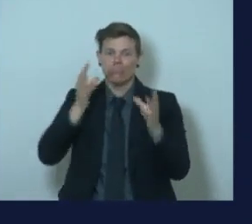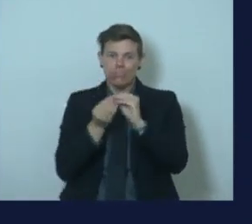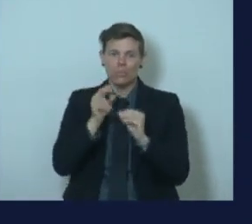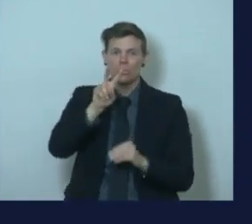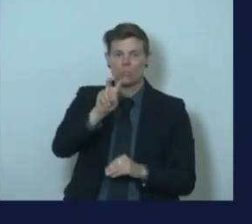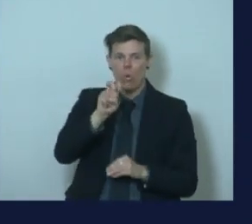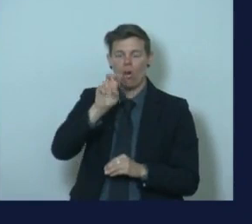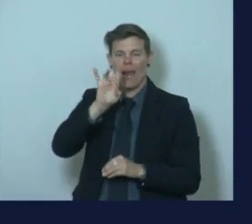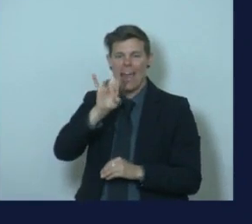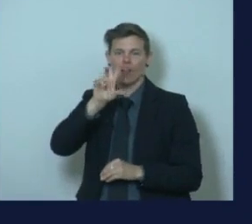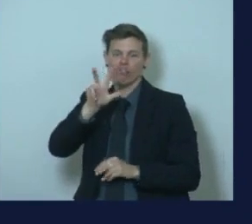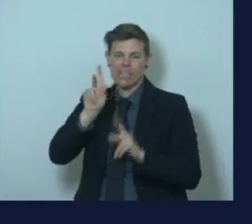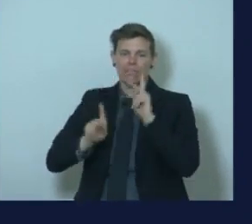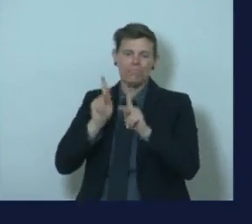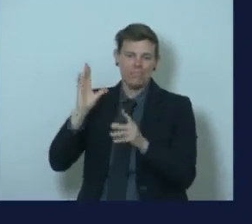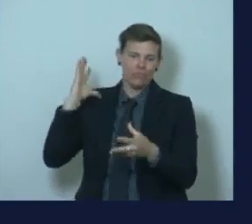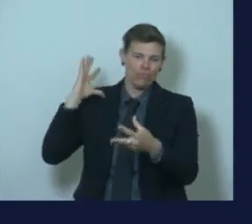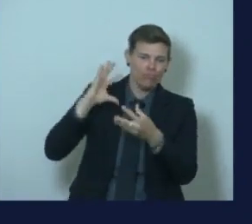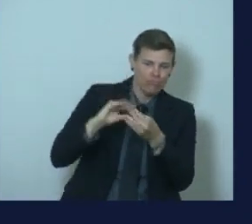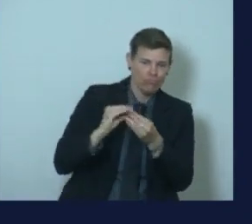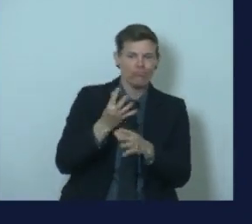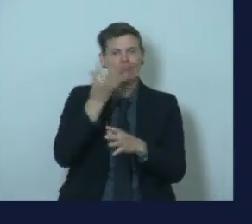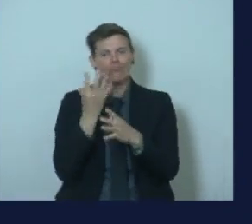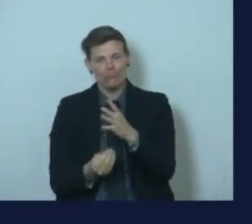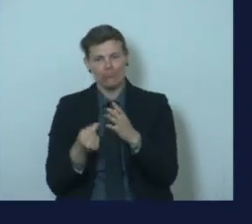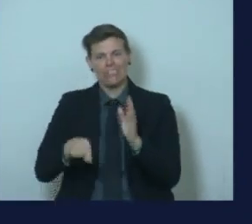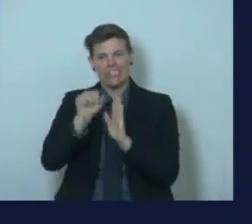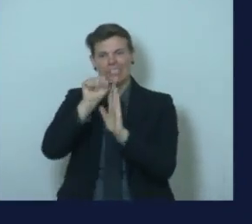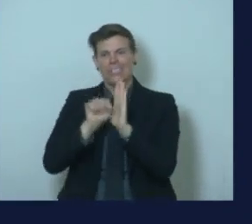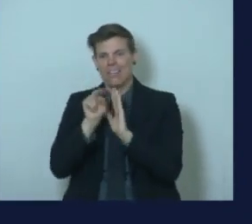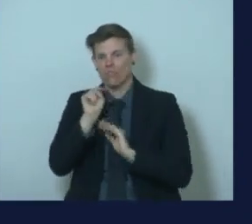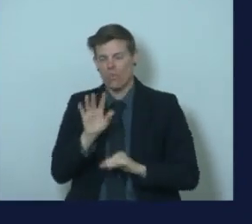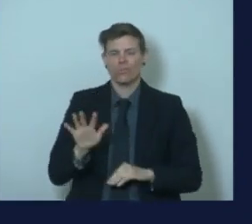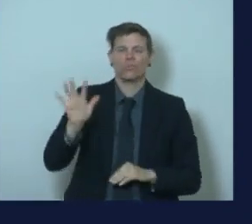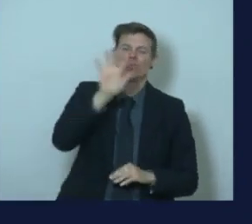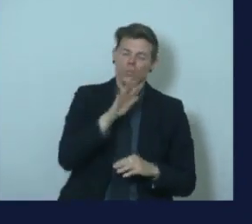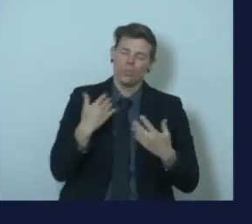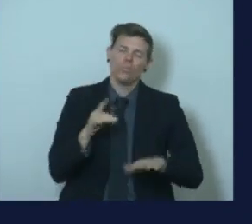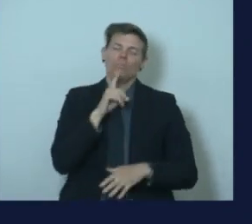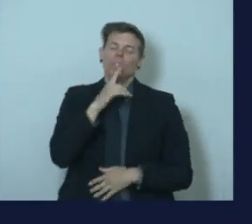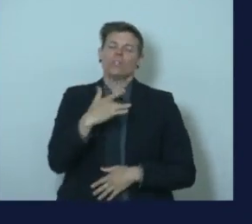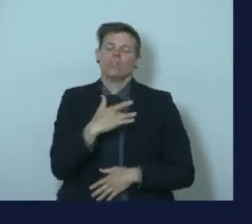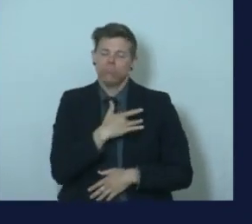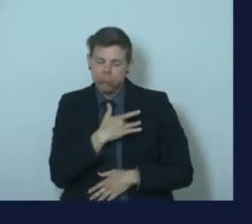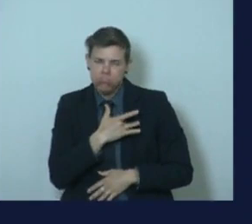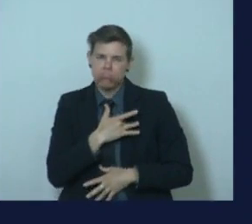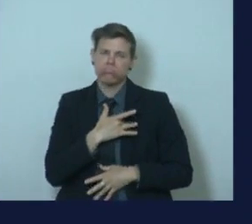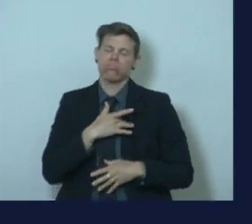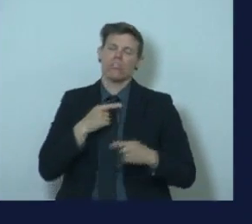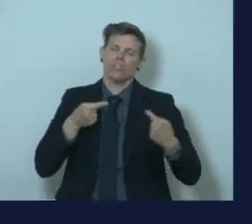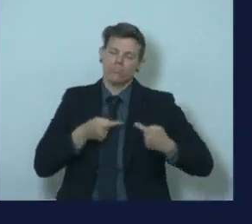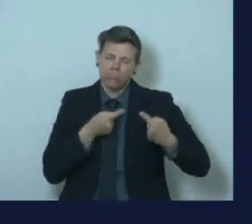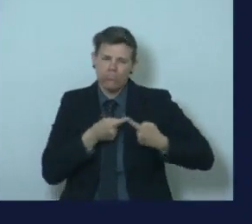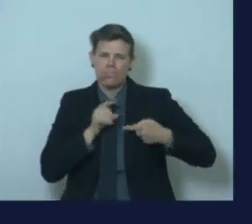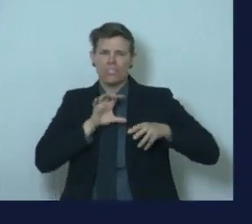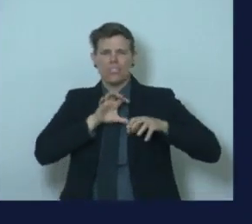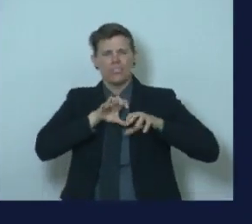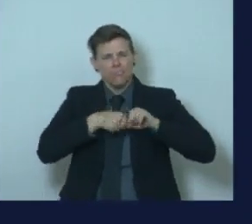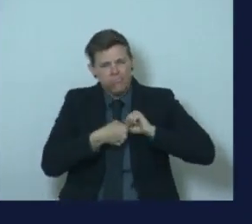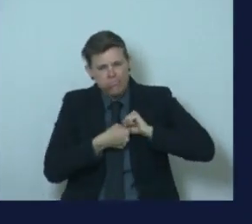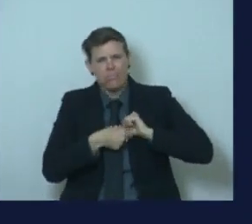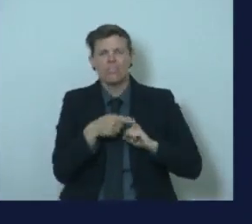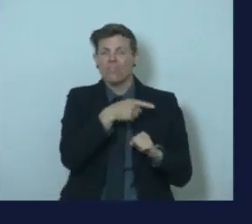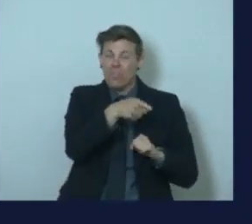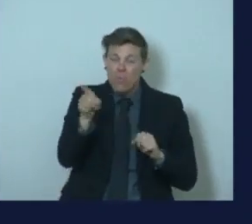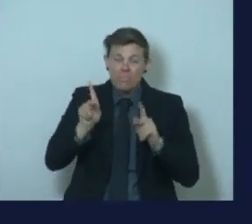UNFORTUNATELY, WE HAVE SEVEN NEW DEPTHS TODAY.